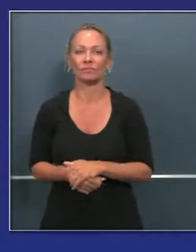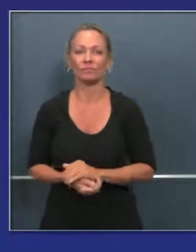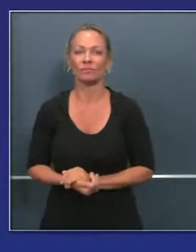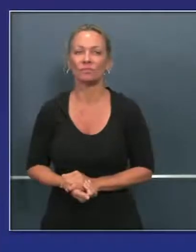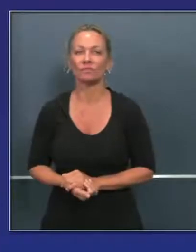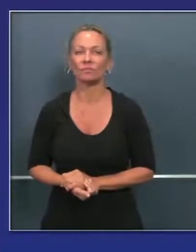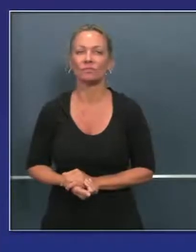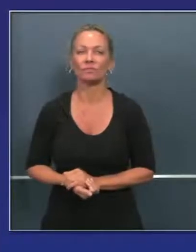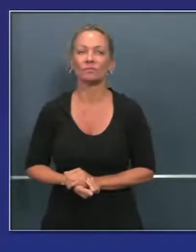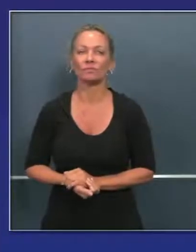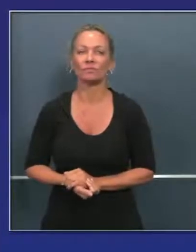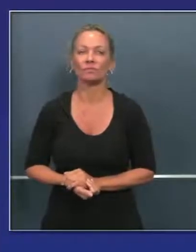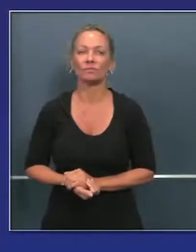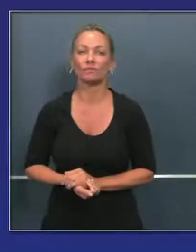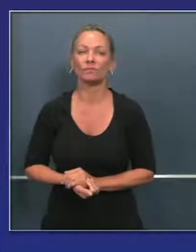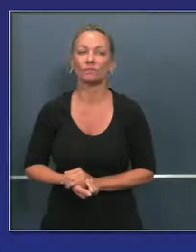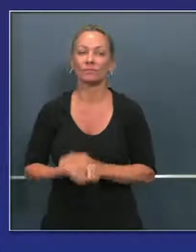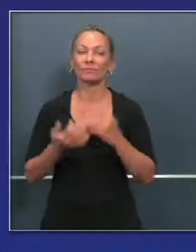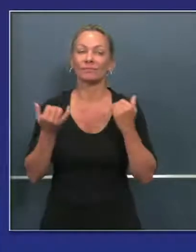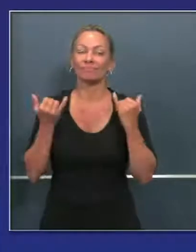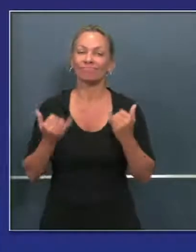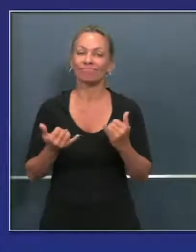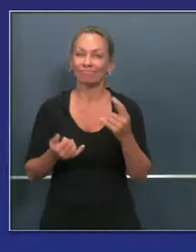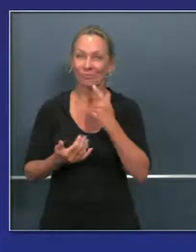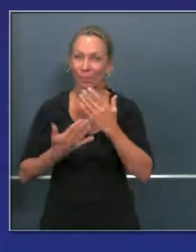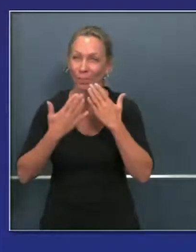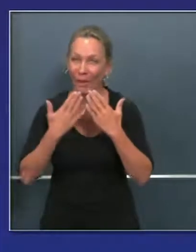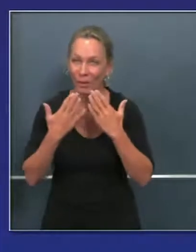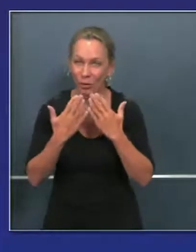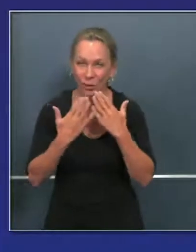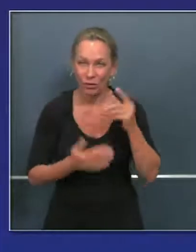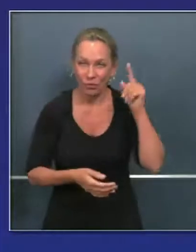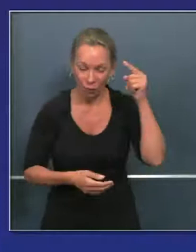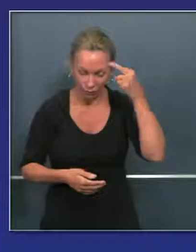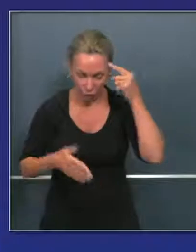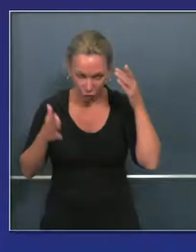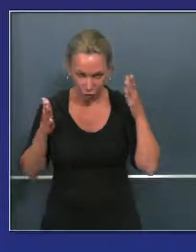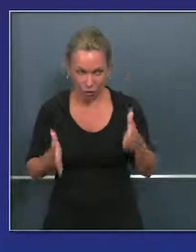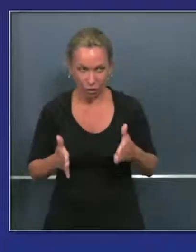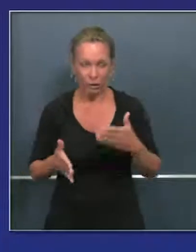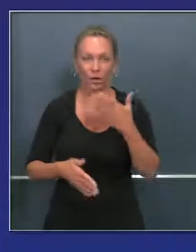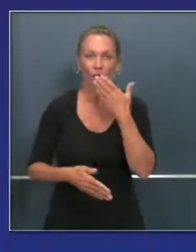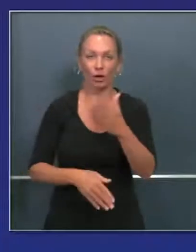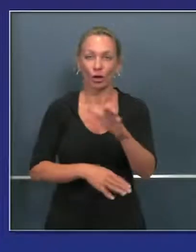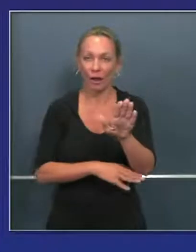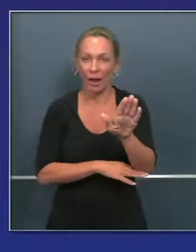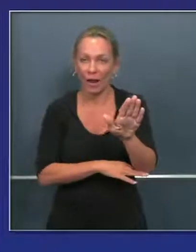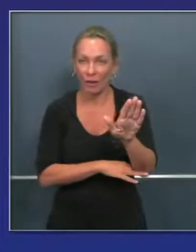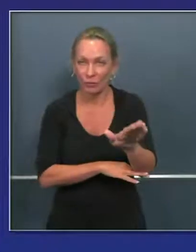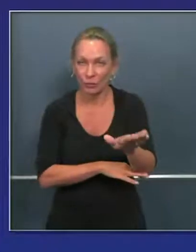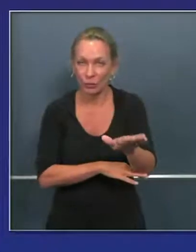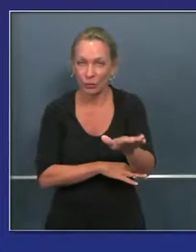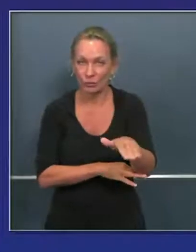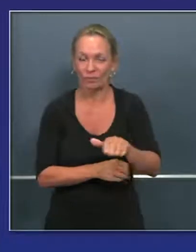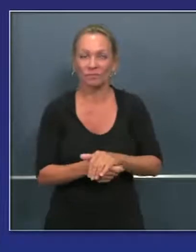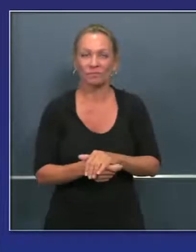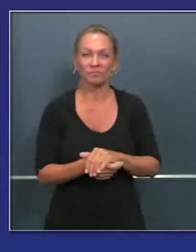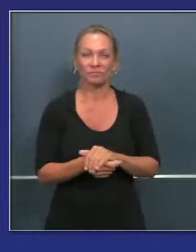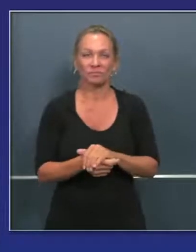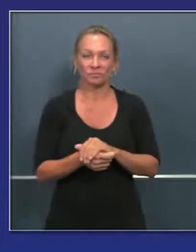Thank You governor good afternoon I wanted to remind you a bit about how we are looking